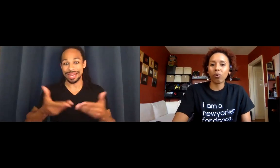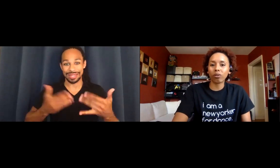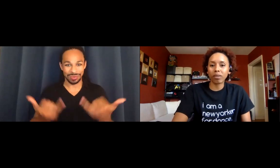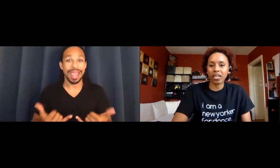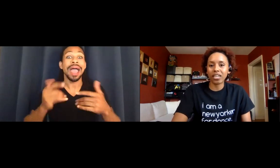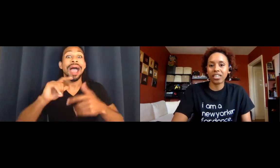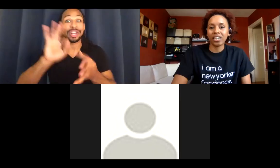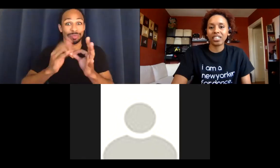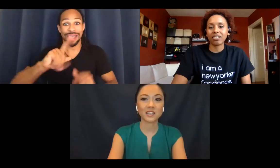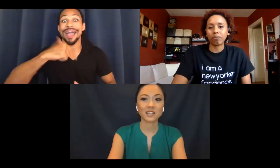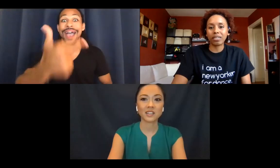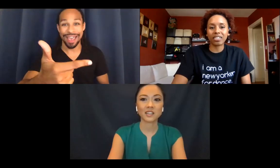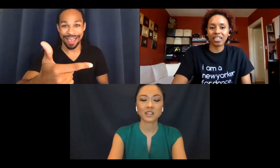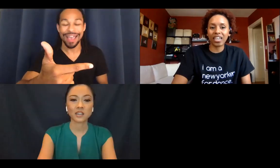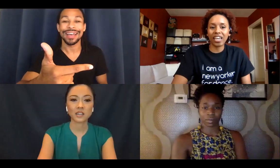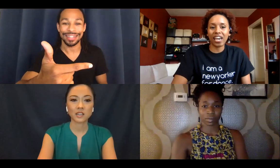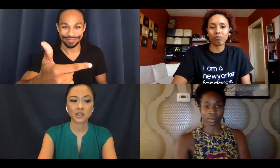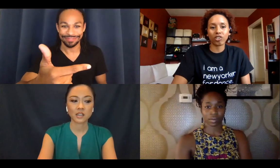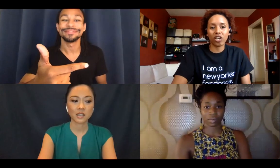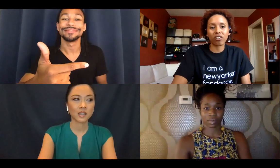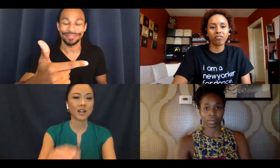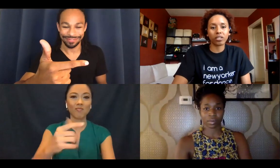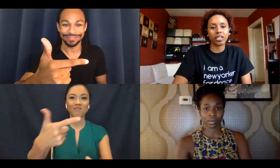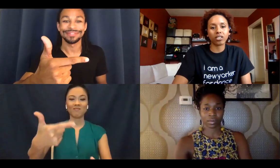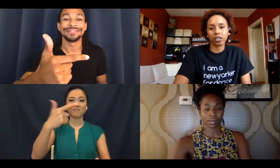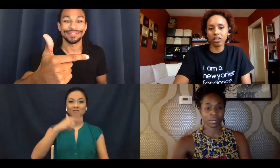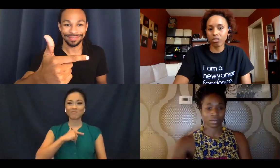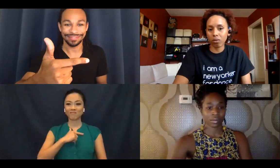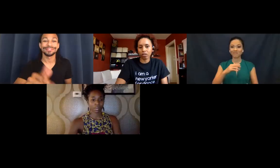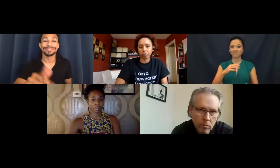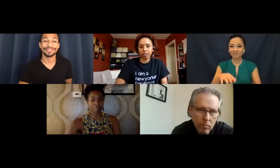Laura Colby, Lane Czaplinski and Marjani Forte-Saunders who are respectively